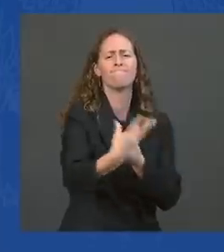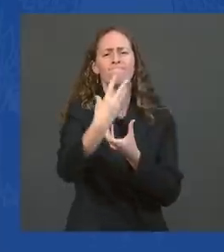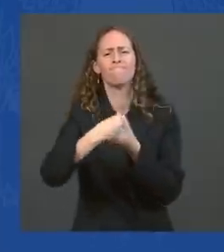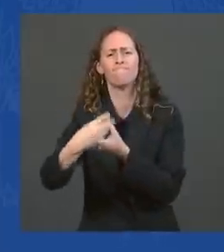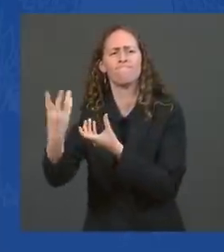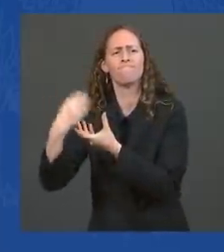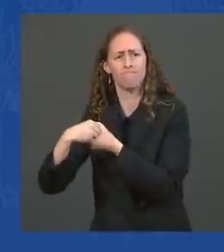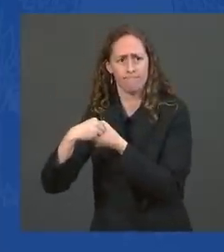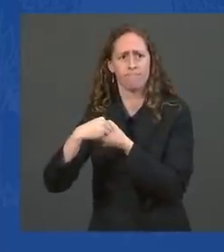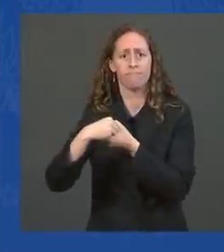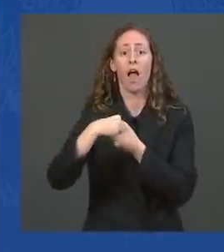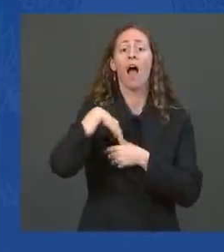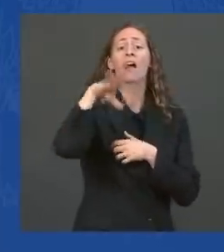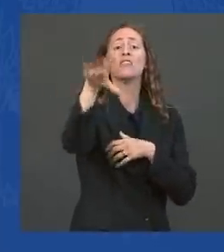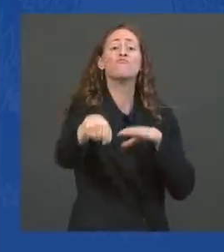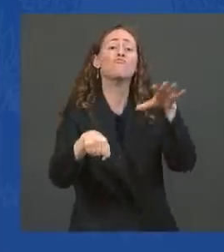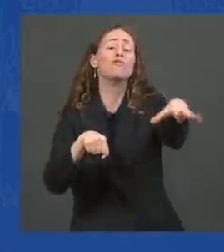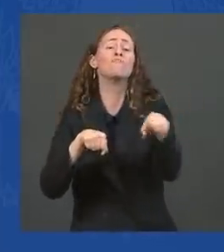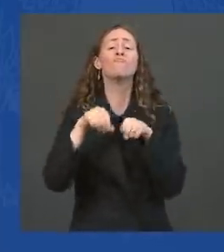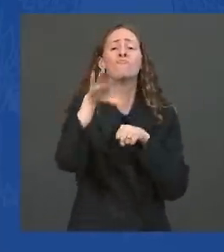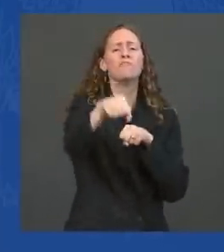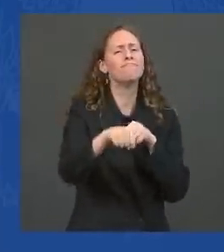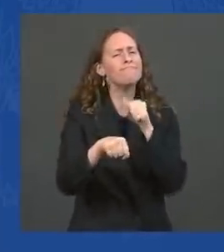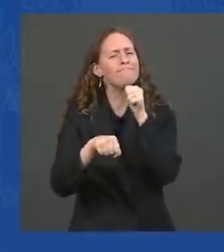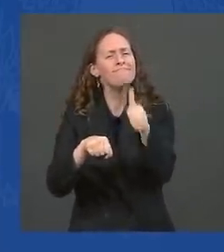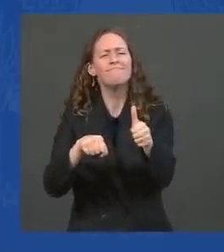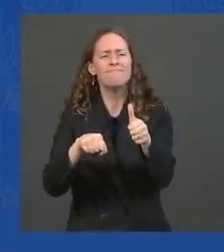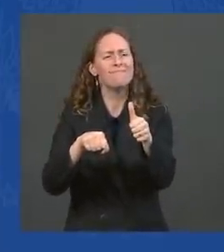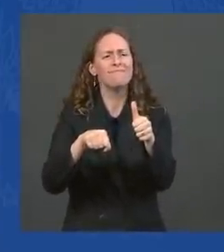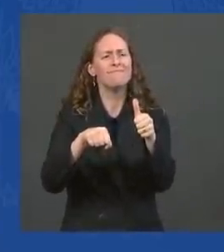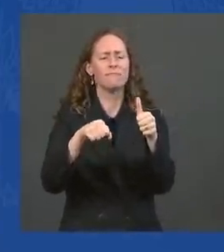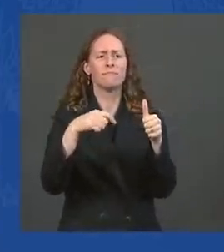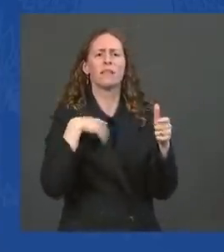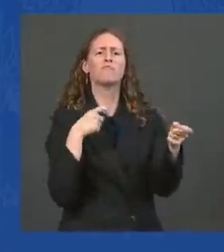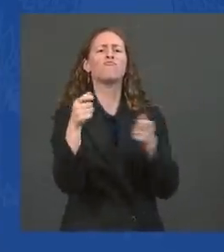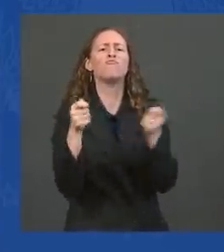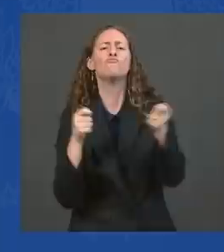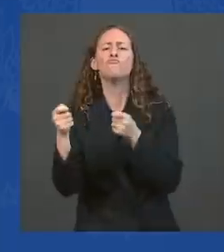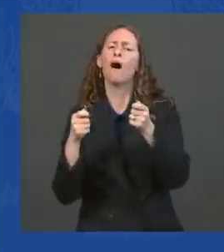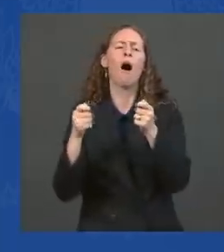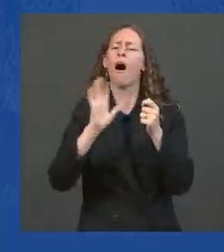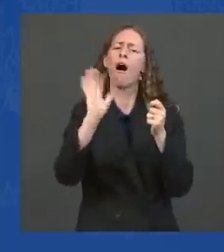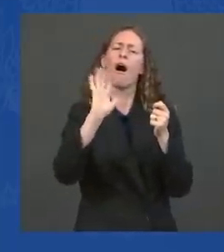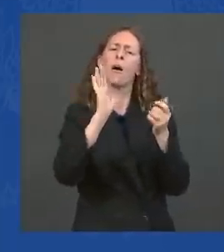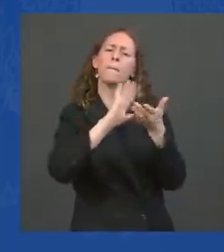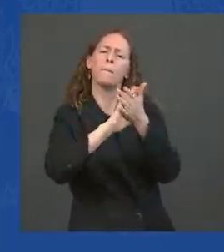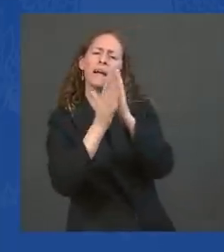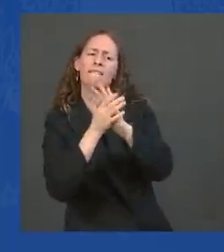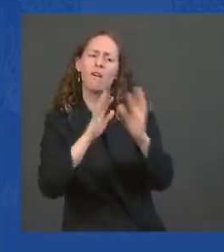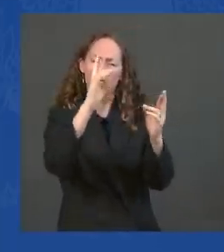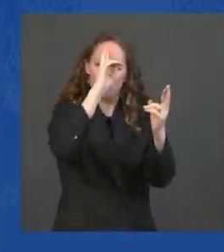and to enable and empower, not to control or coerce. And so, friends, AUKUS is born --